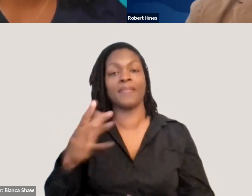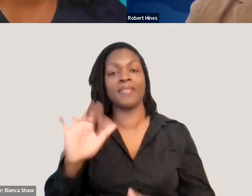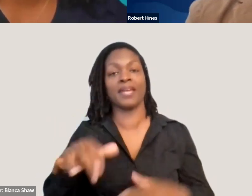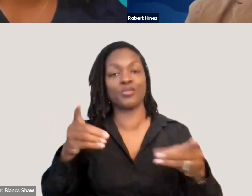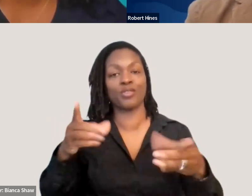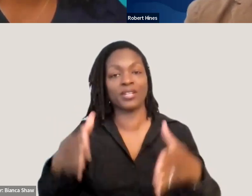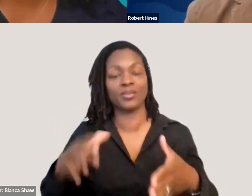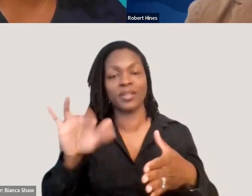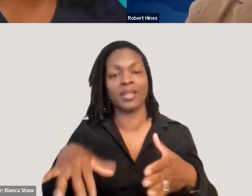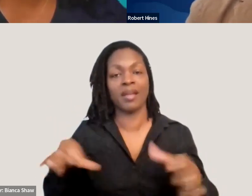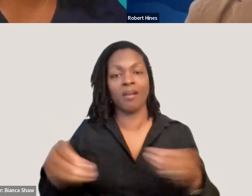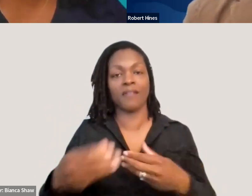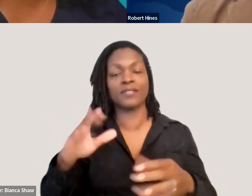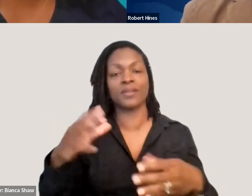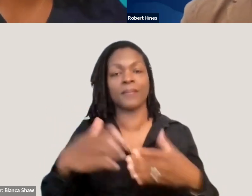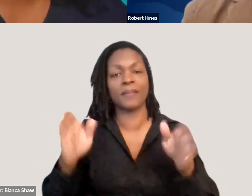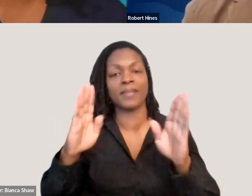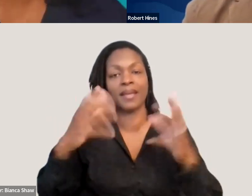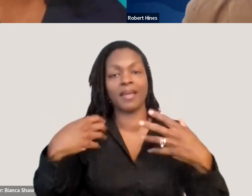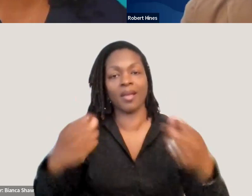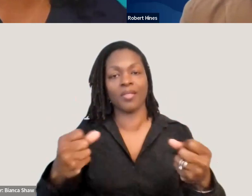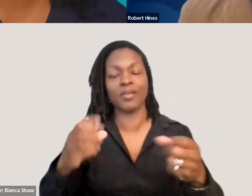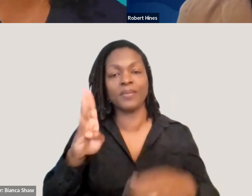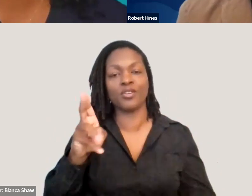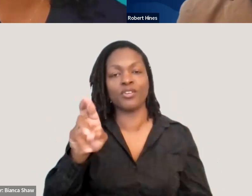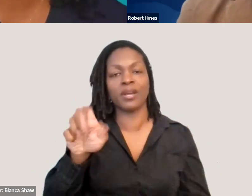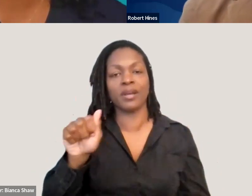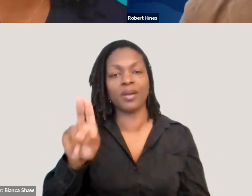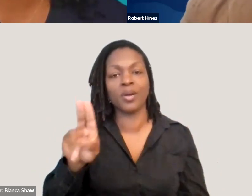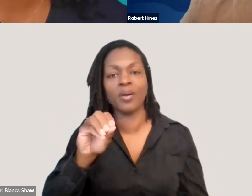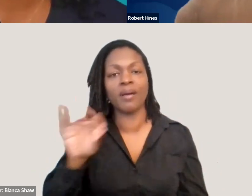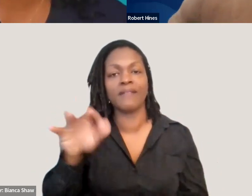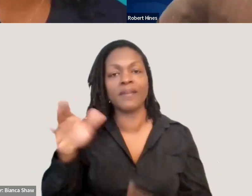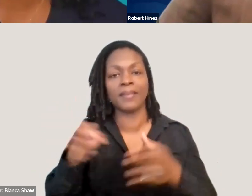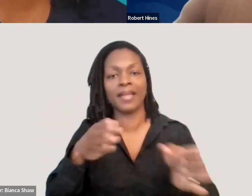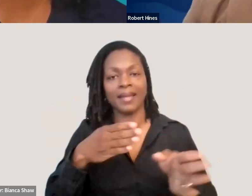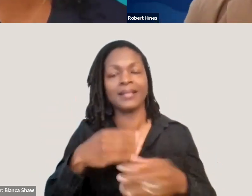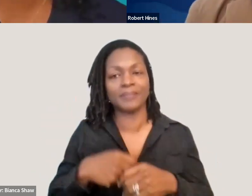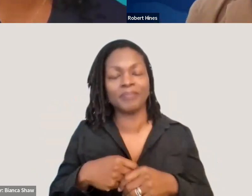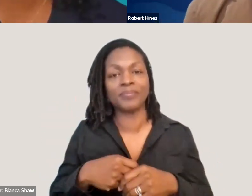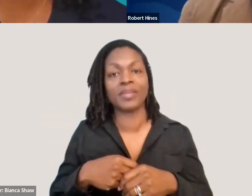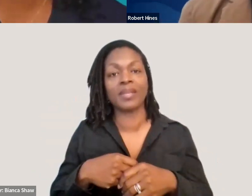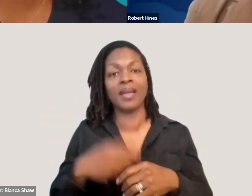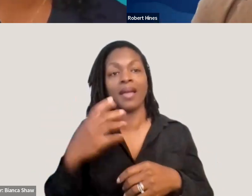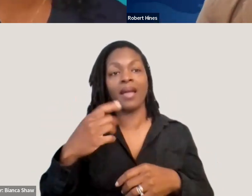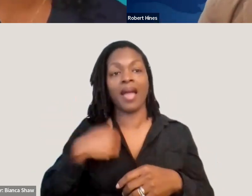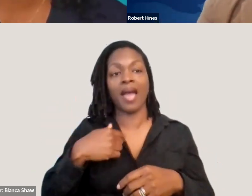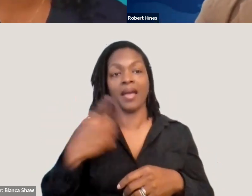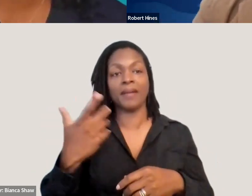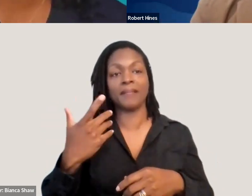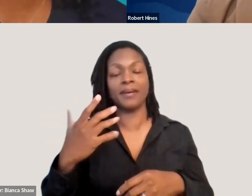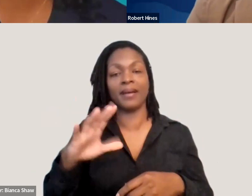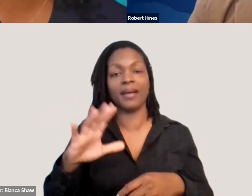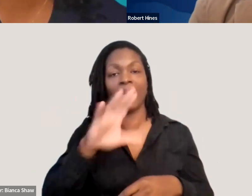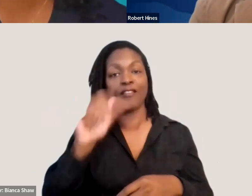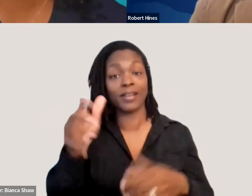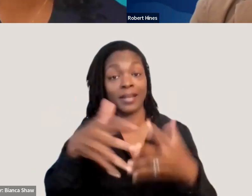Bureau planning and performance. Just a little bit about myself. I am a, African American male.